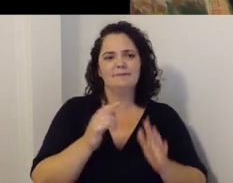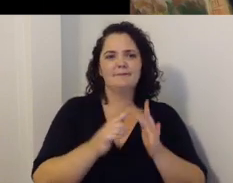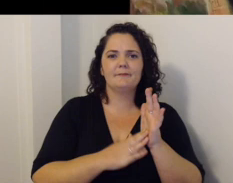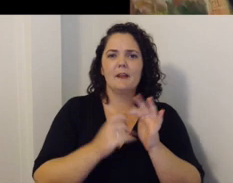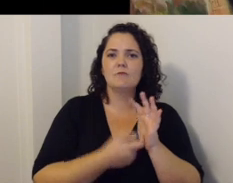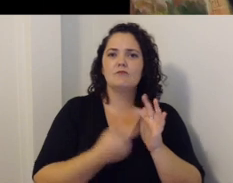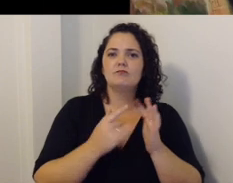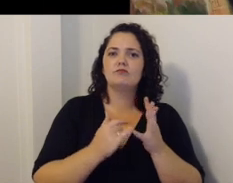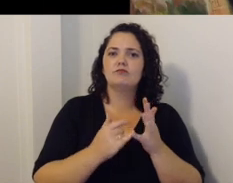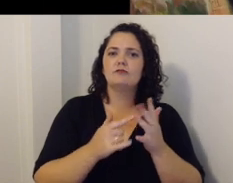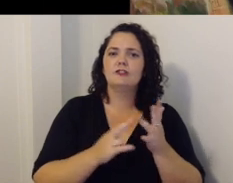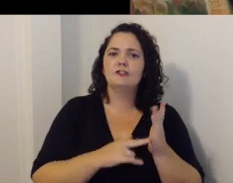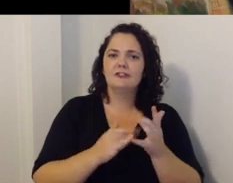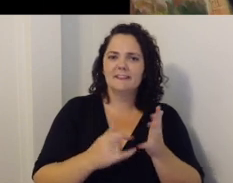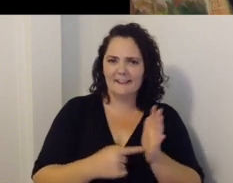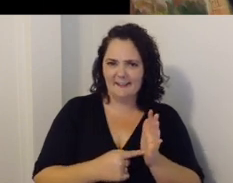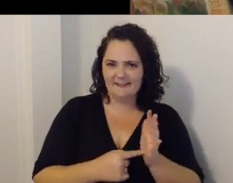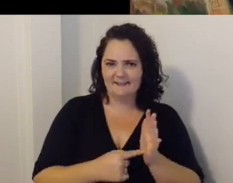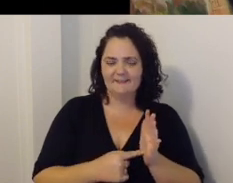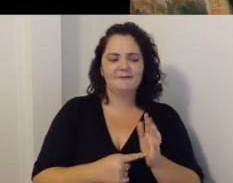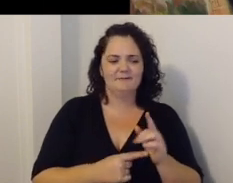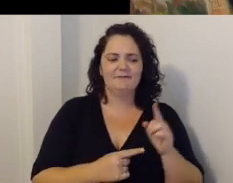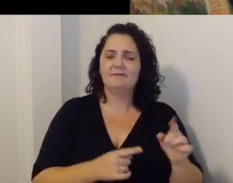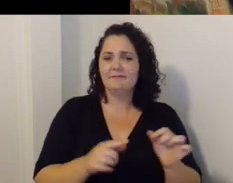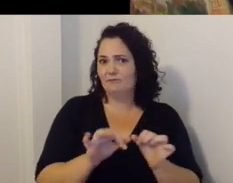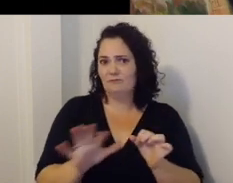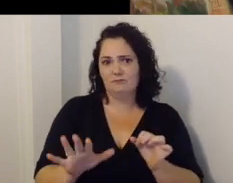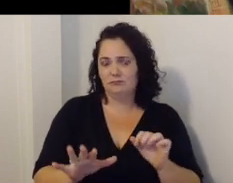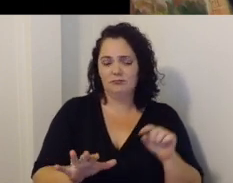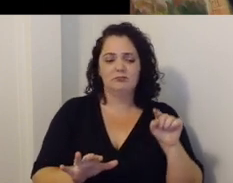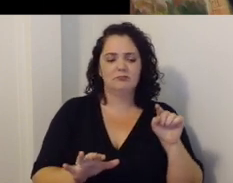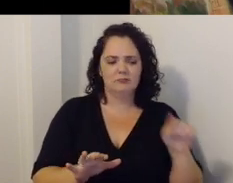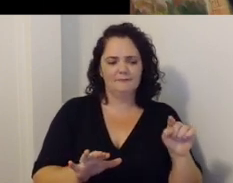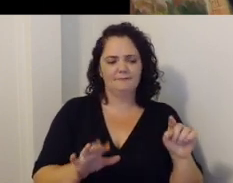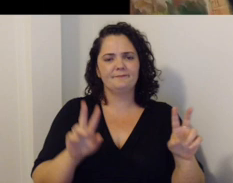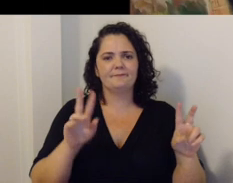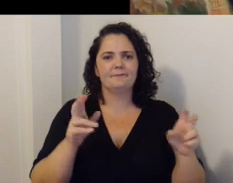actually a really interesting portrait again here called By the Seashore because um and it says this